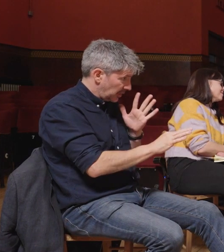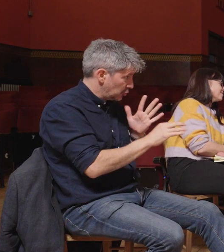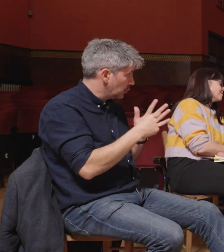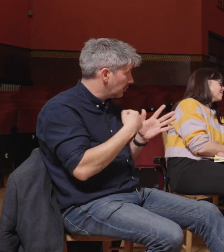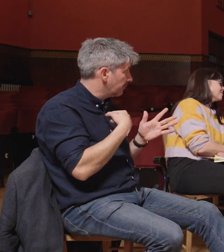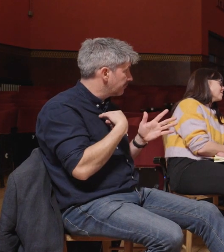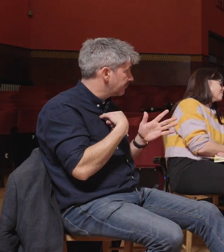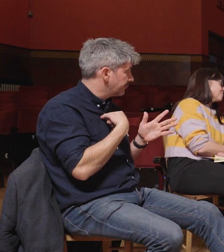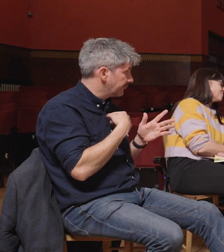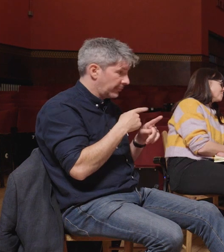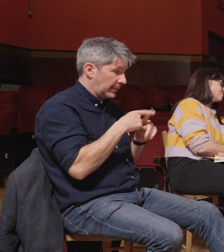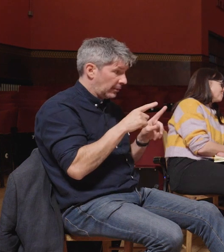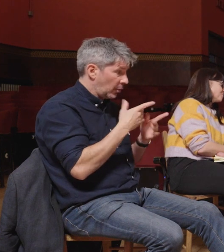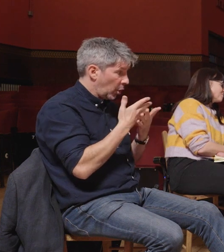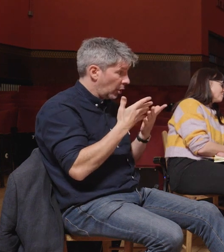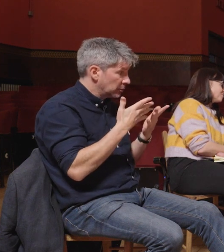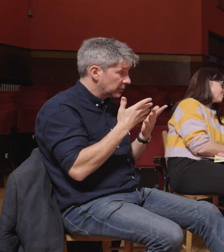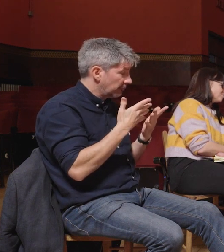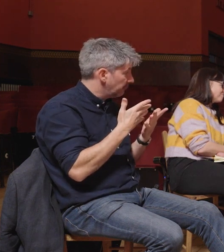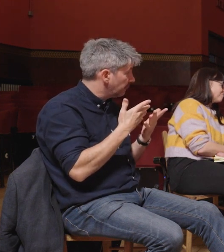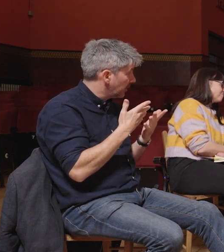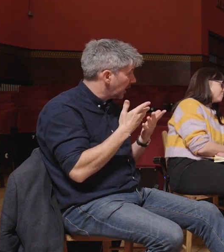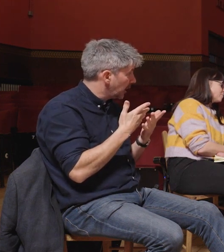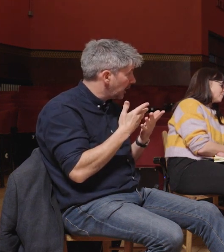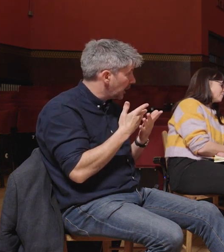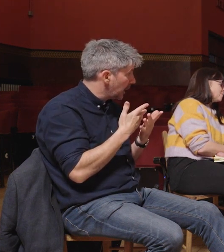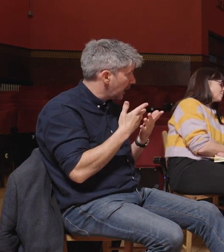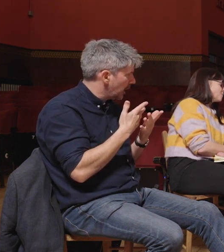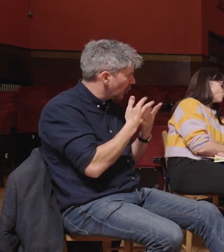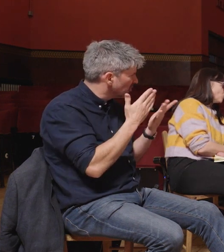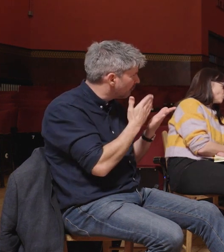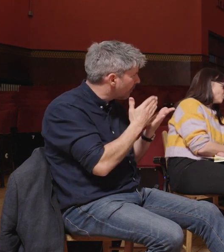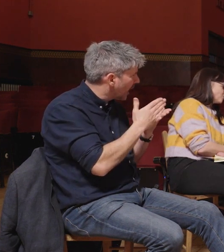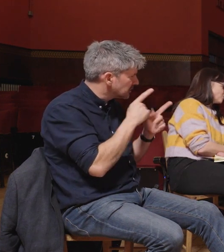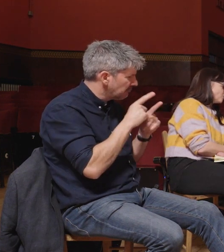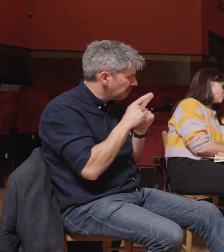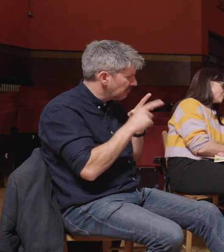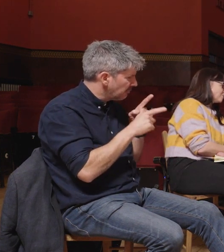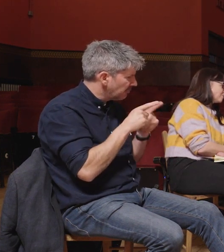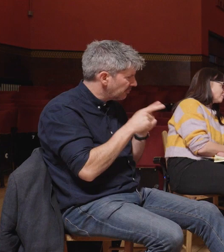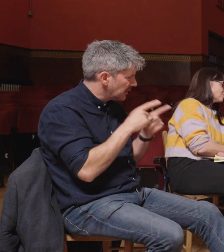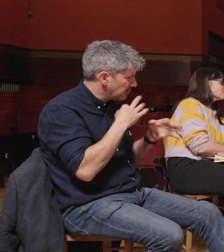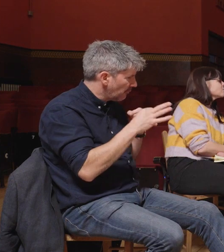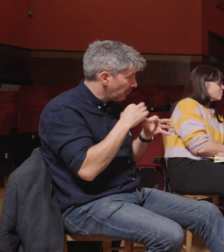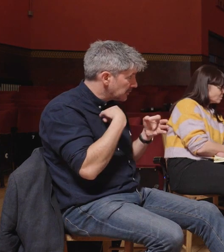There are many parts of this performance that I read or talk